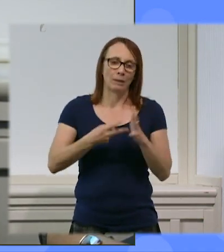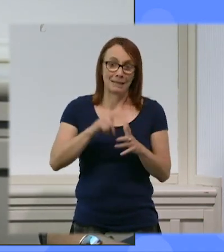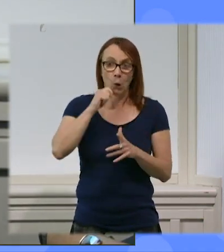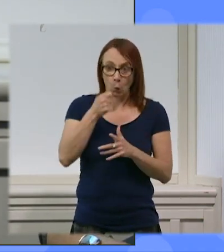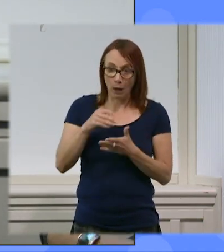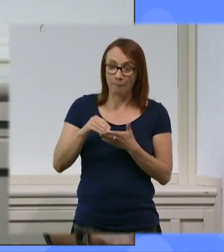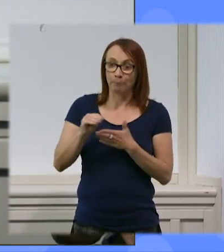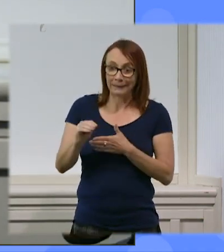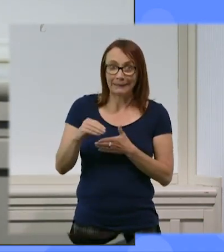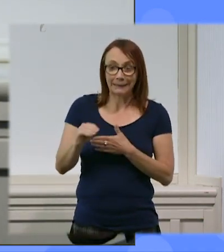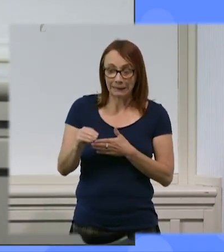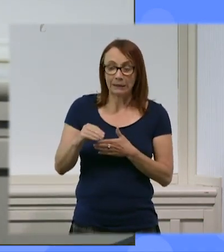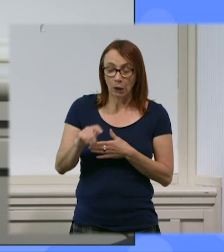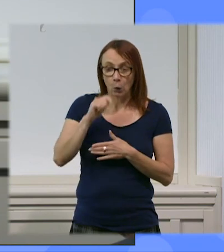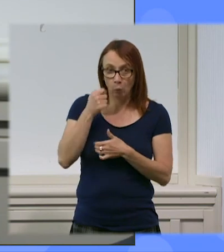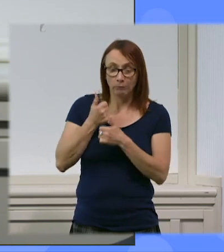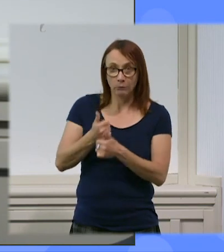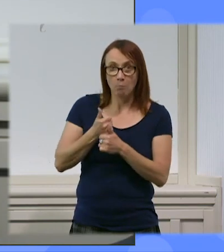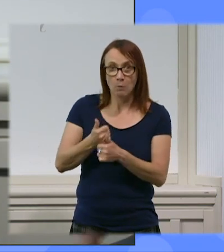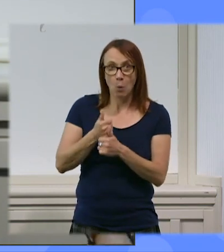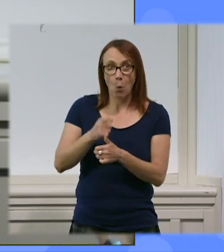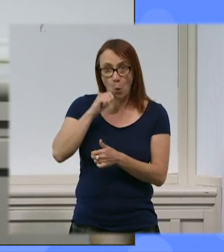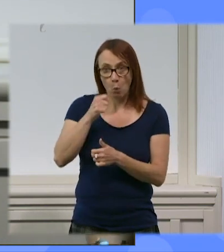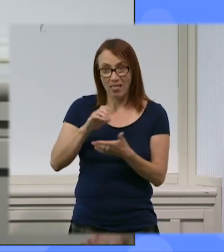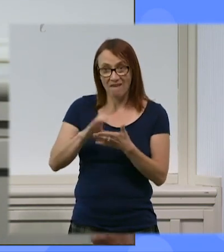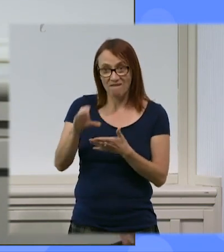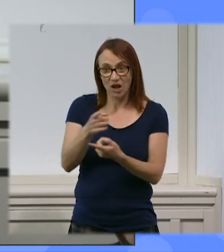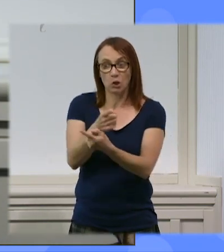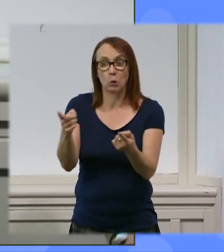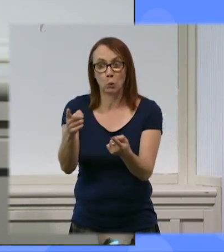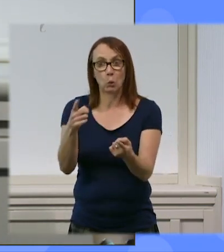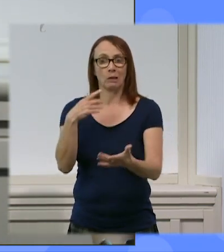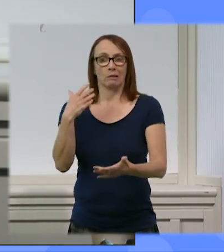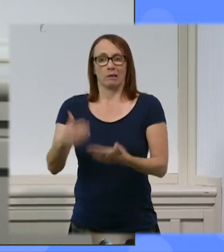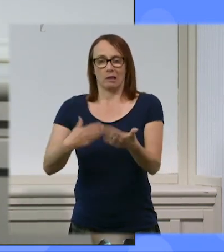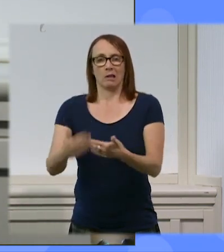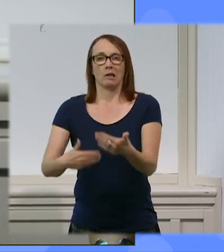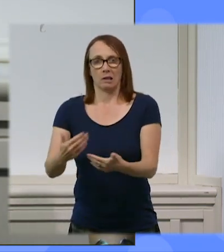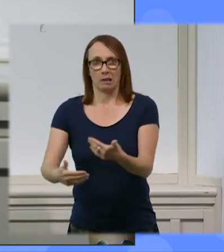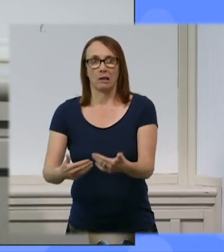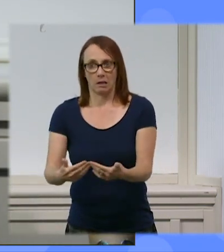to the investors you know what we're gonna we're going to actually fund our supply chain to get them moving on this journey and that's what we did and then